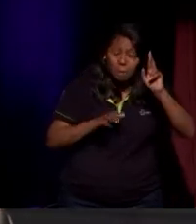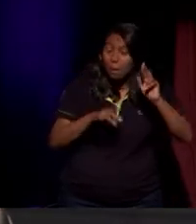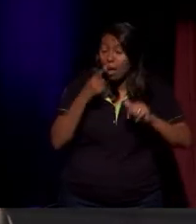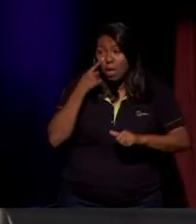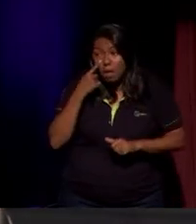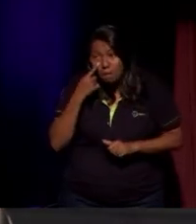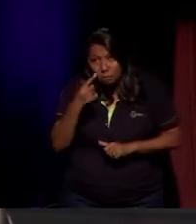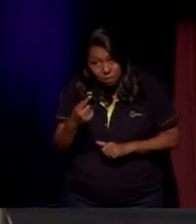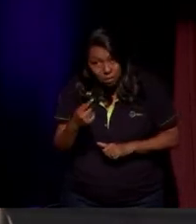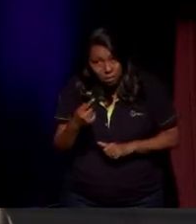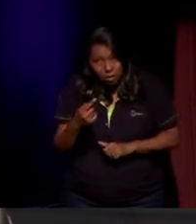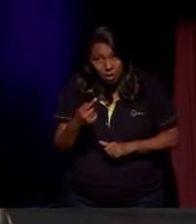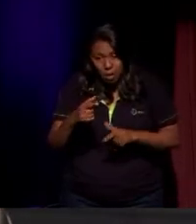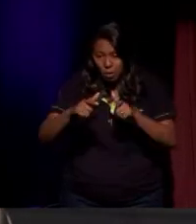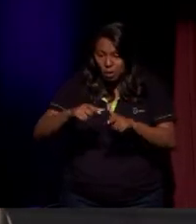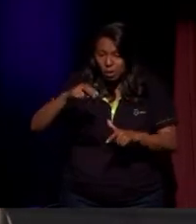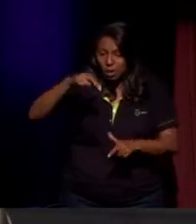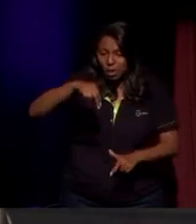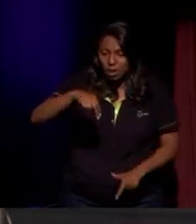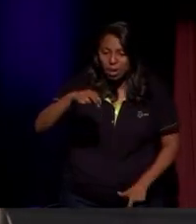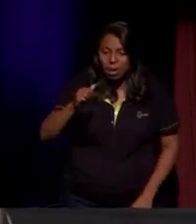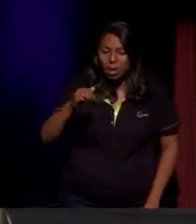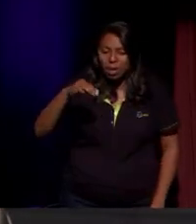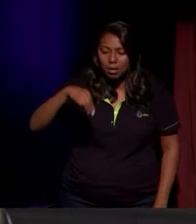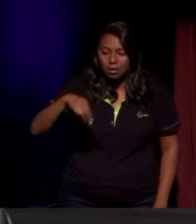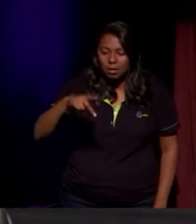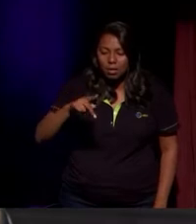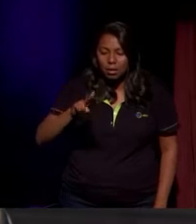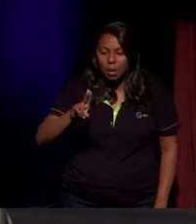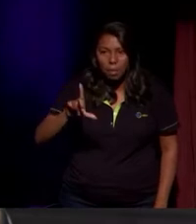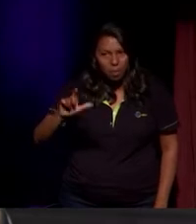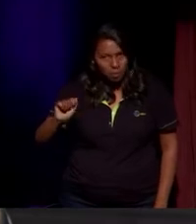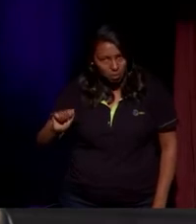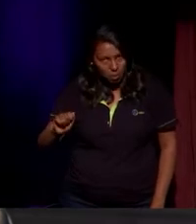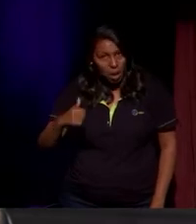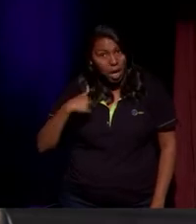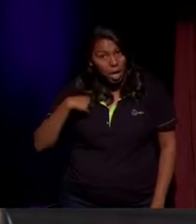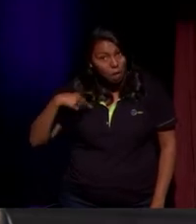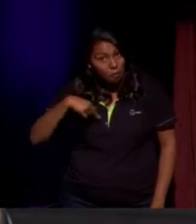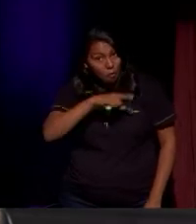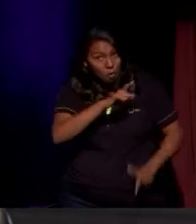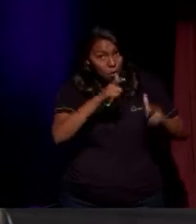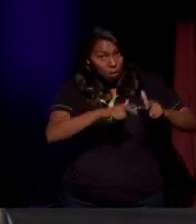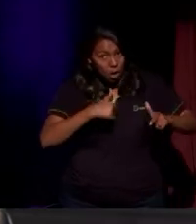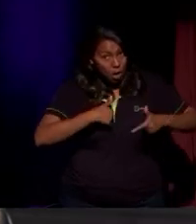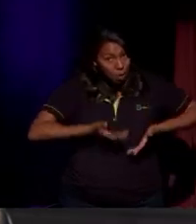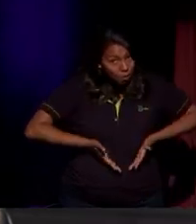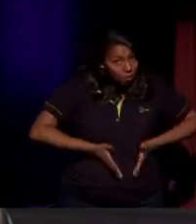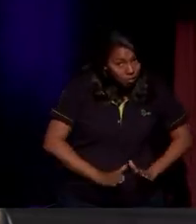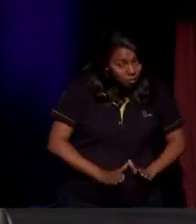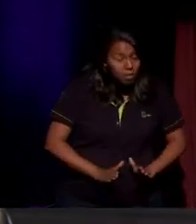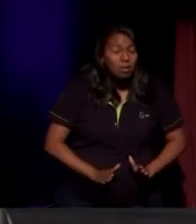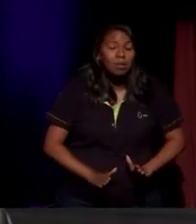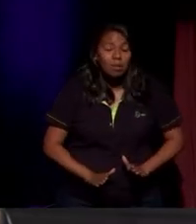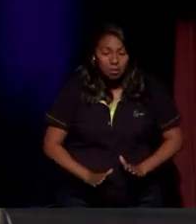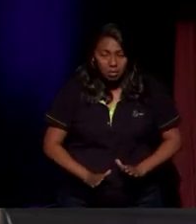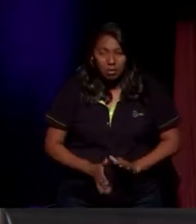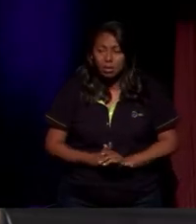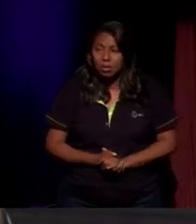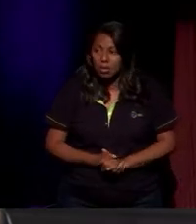now in Nampula, I've been in the area where I was born, in the District where I was born, we still find